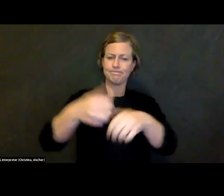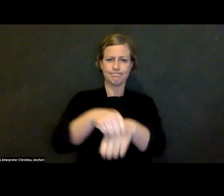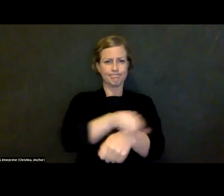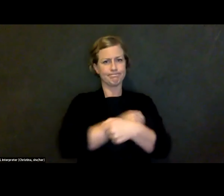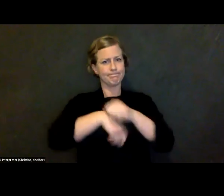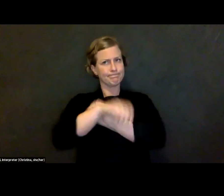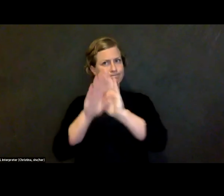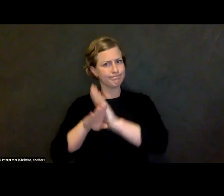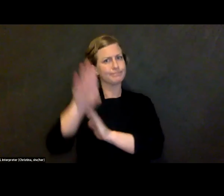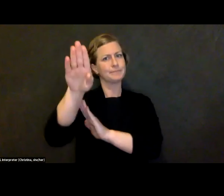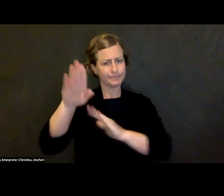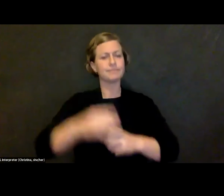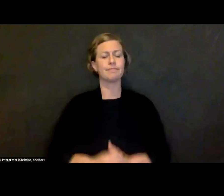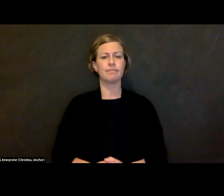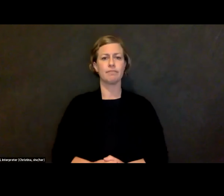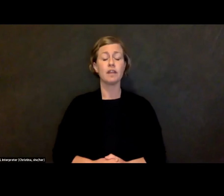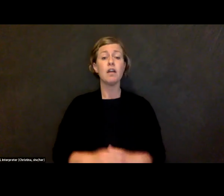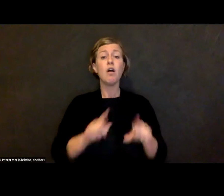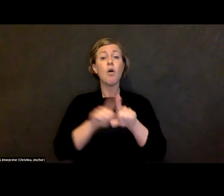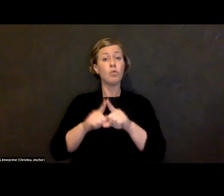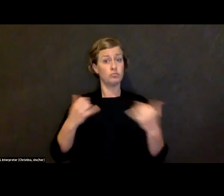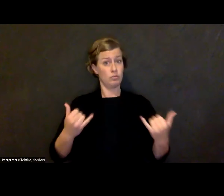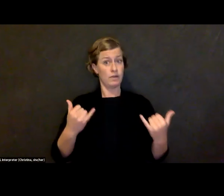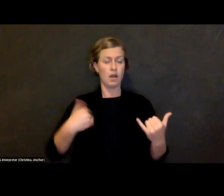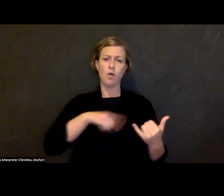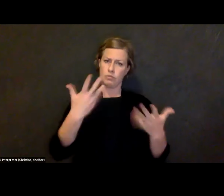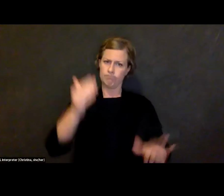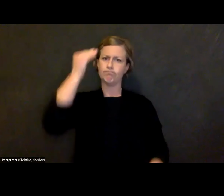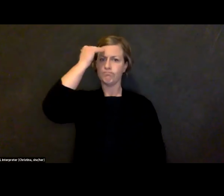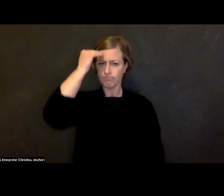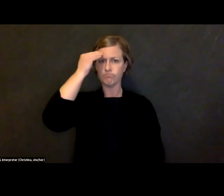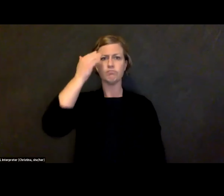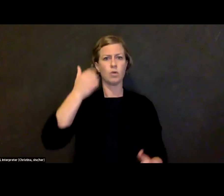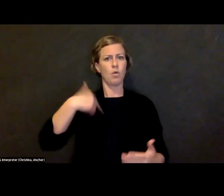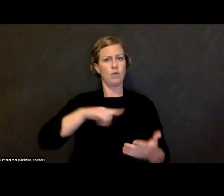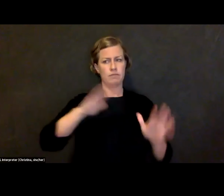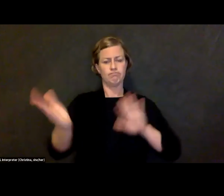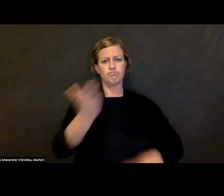that held back families for so long. We have a long road to recovery ahead and we have to focus on equity as we move